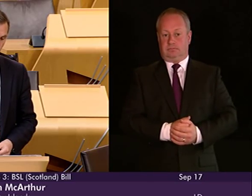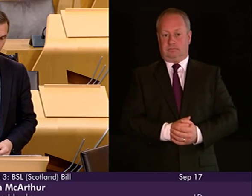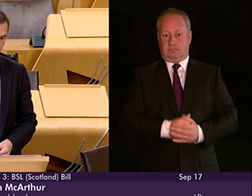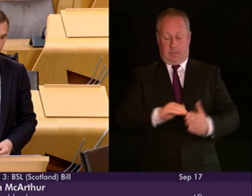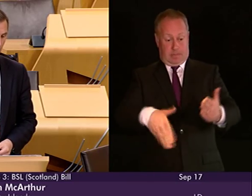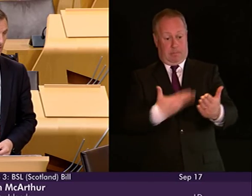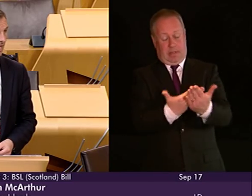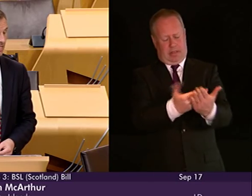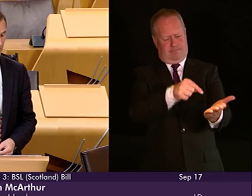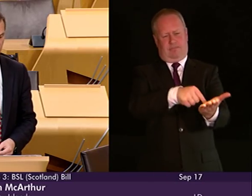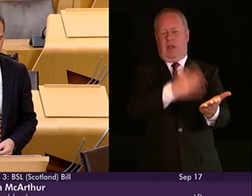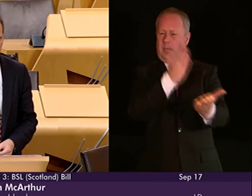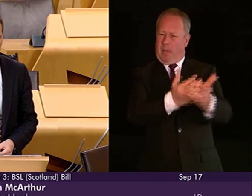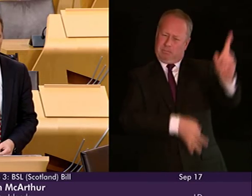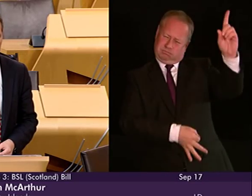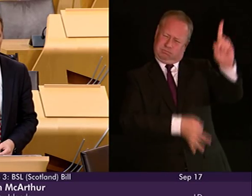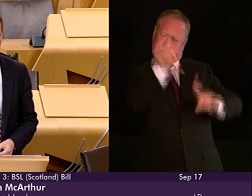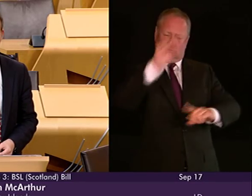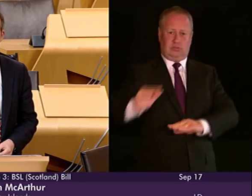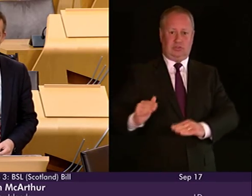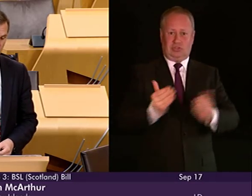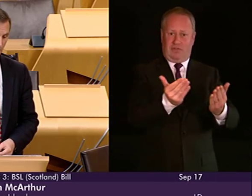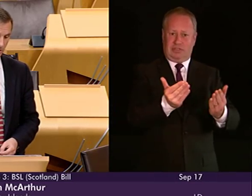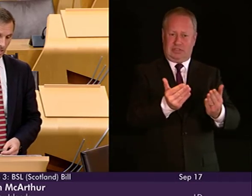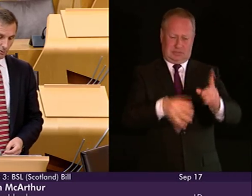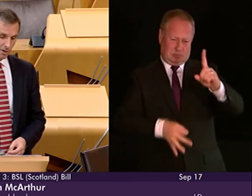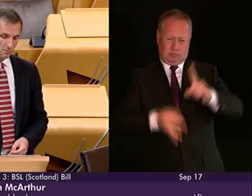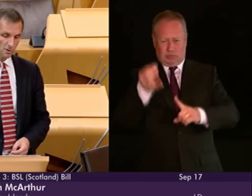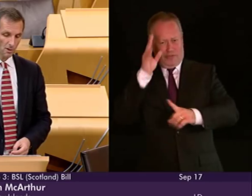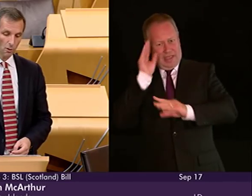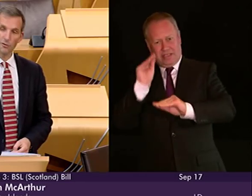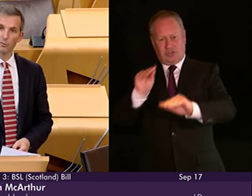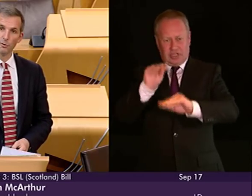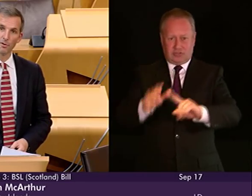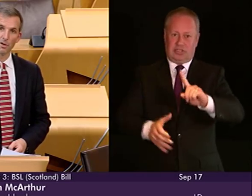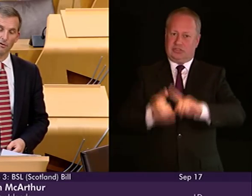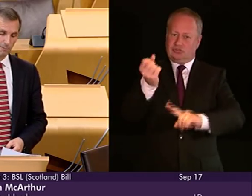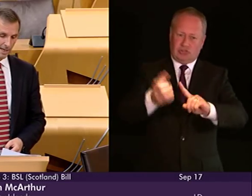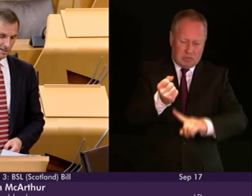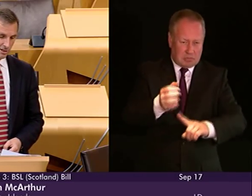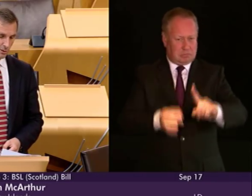improvements in access to services, better educational outcomes or the removal of barriers